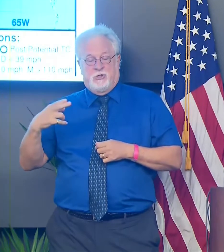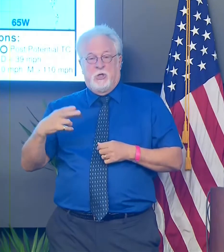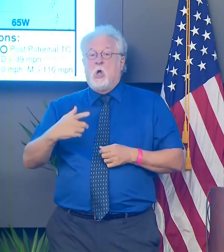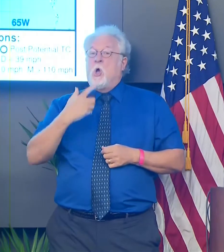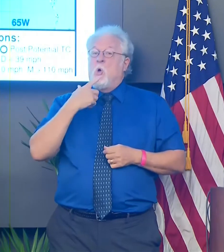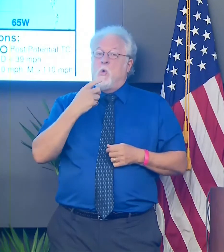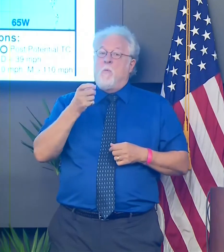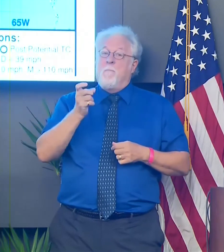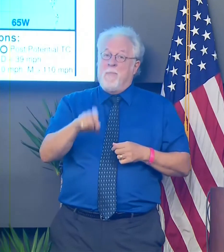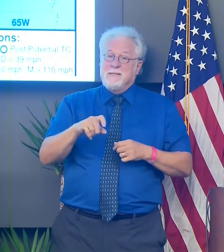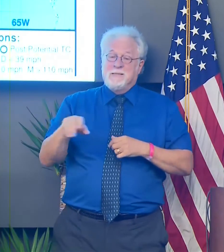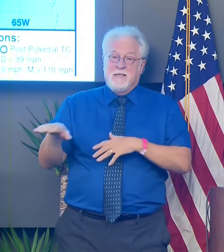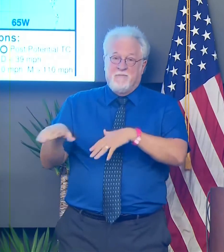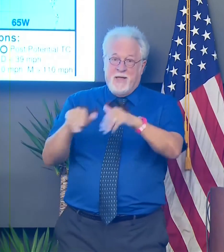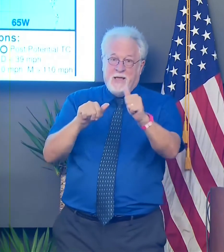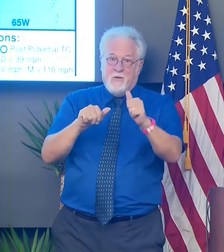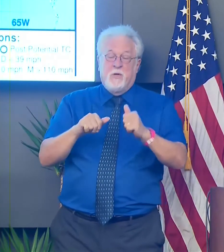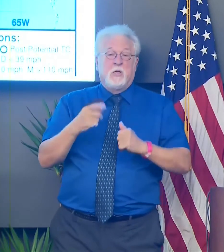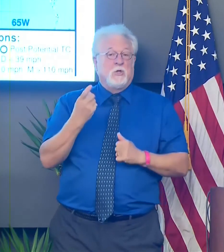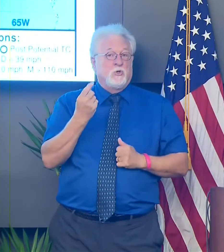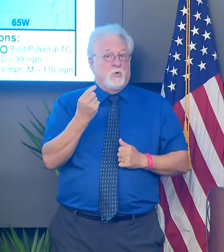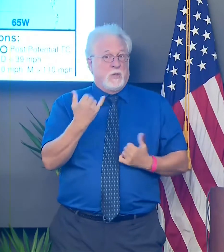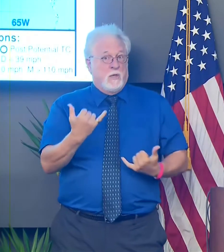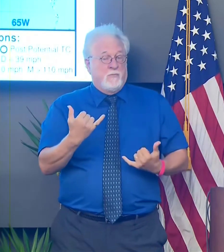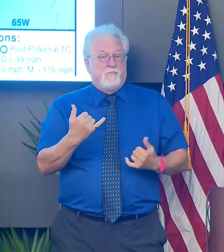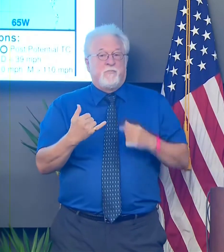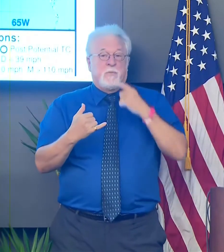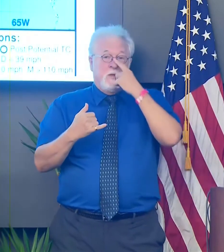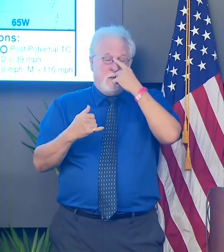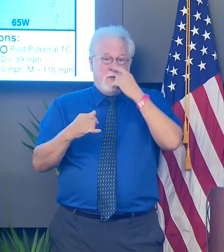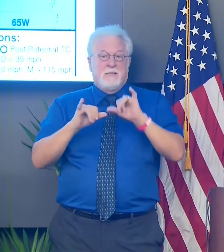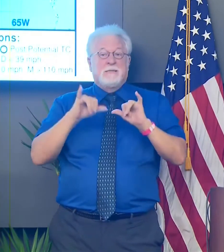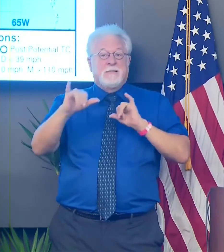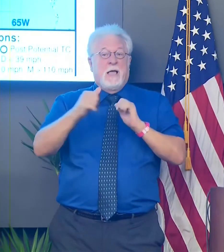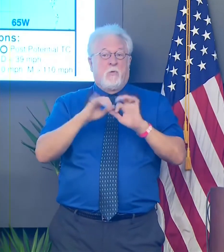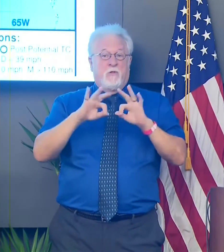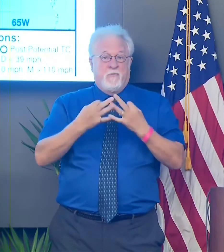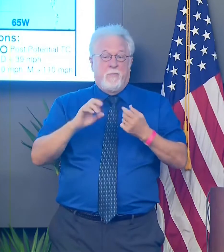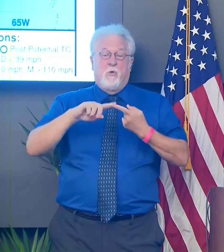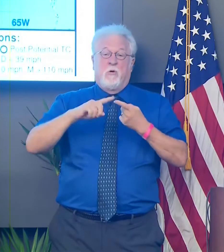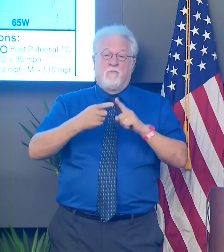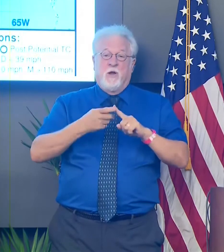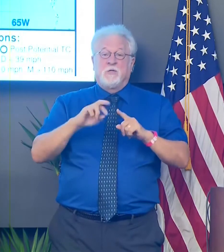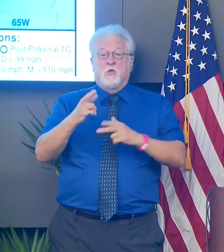EAST AND WEST BANK OF PLAQUEMINES PARISH, LA FOOSH AND